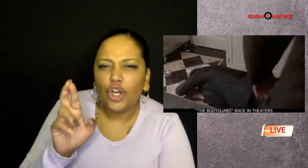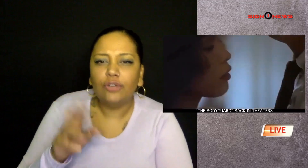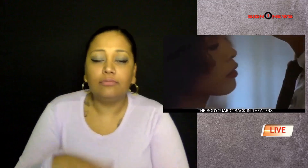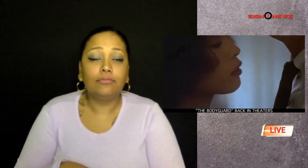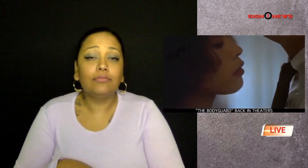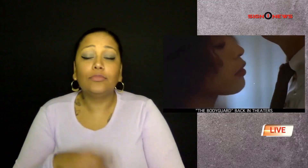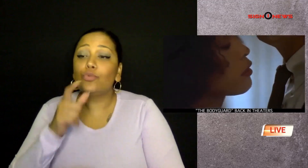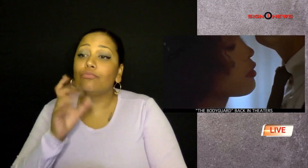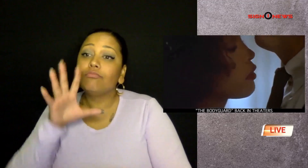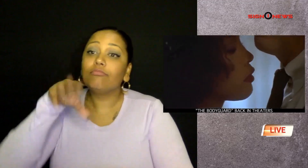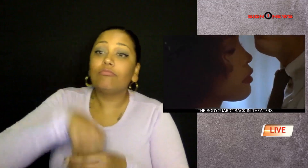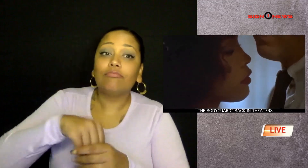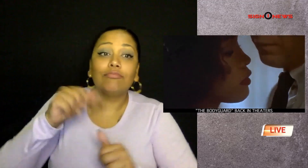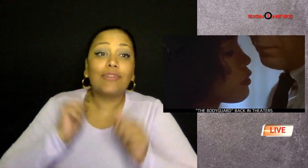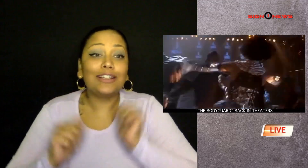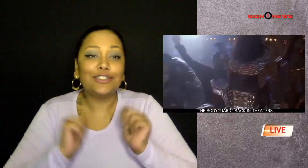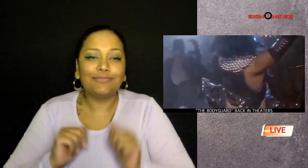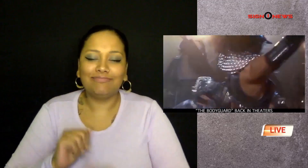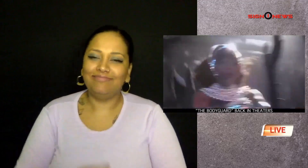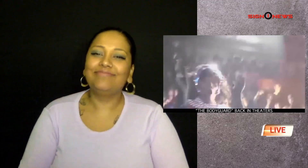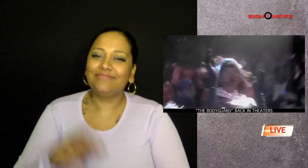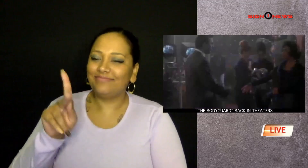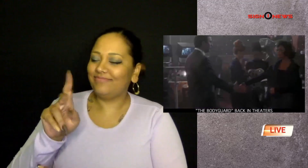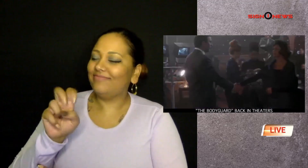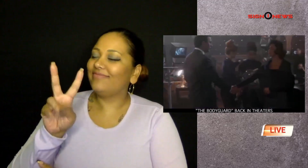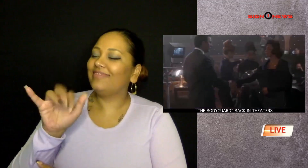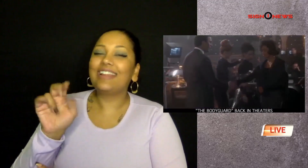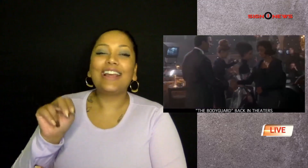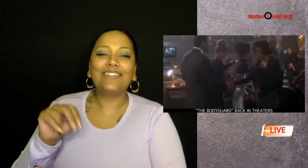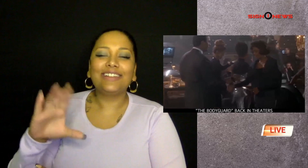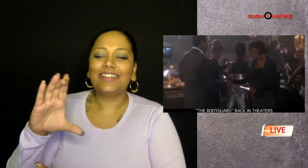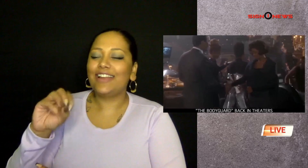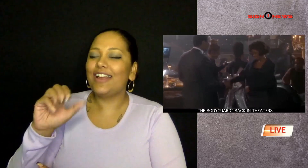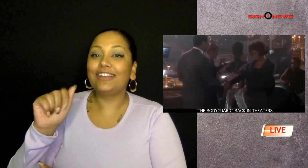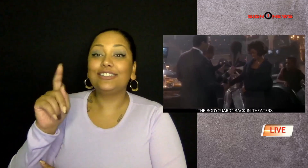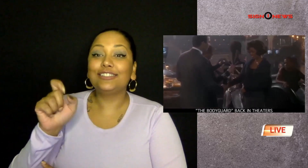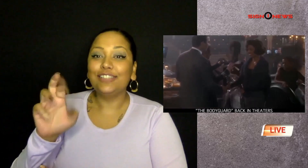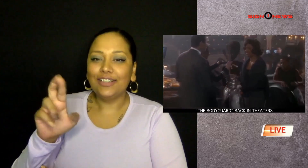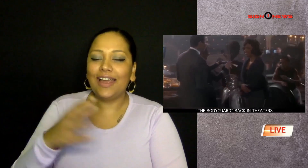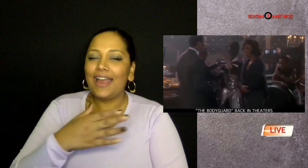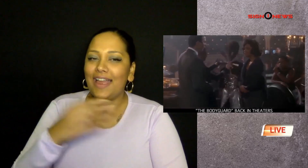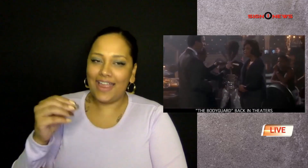the Romantic Thriller Stars Kevin Costner And Whitney, Houston.